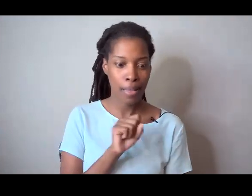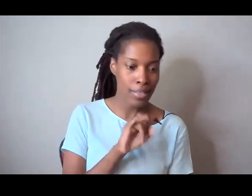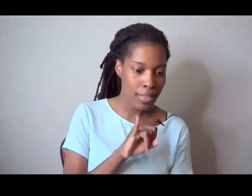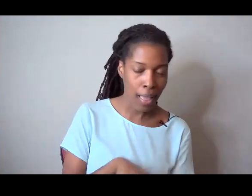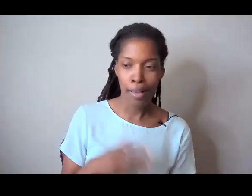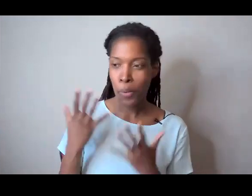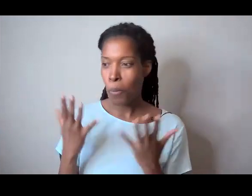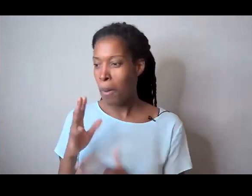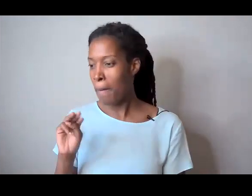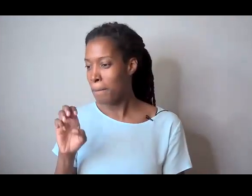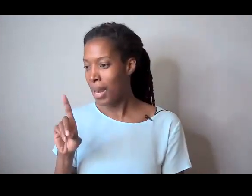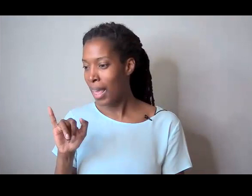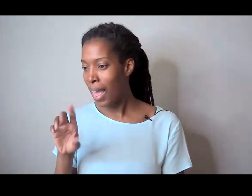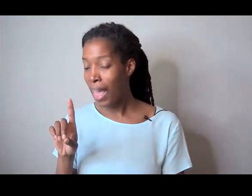Are there any questions that have come in? Ciara, do we have any questions that have come in related to SSI and eligibility Medicaid?